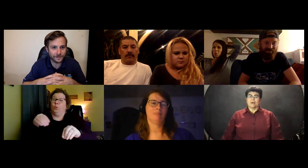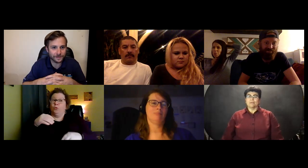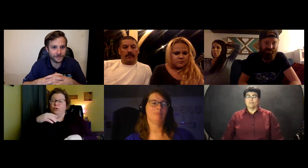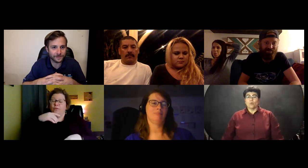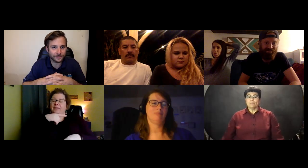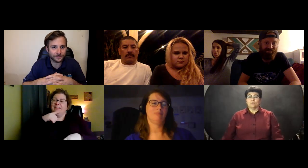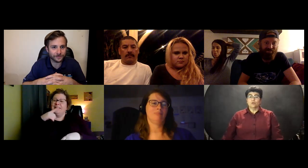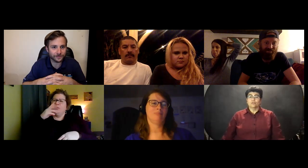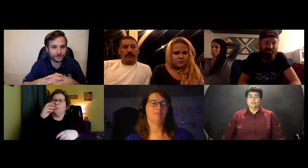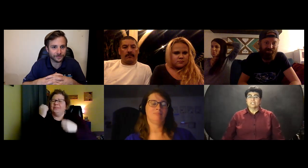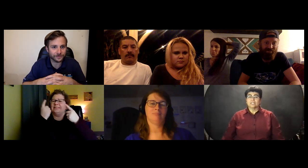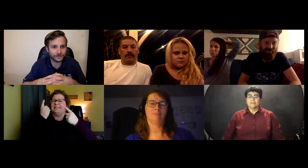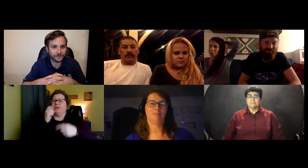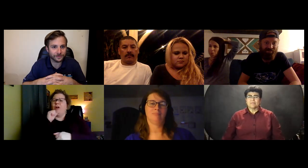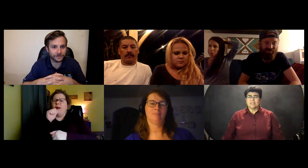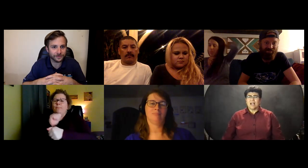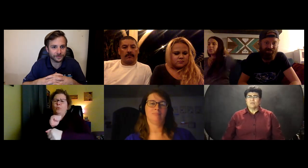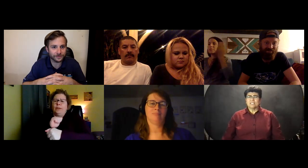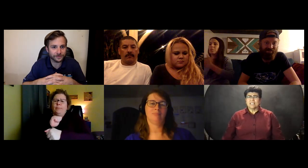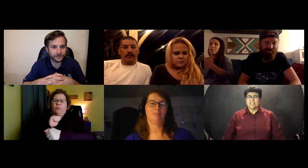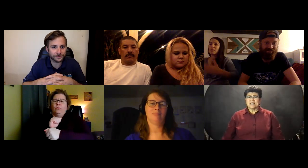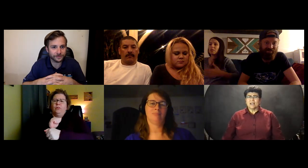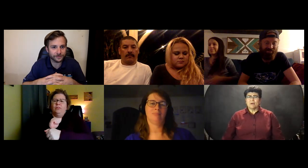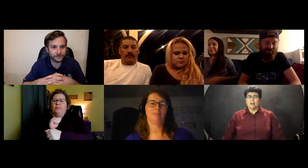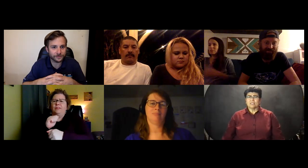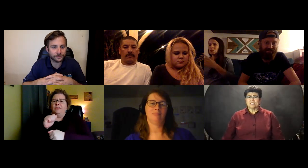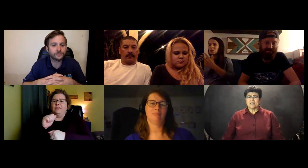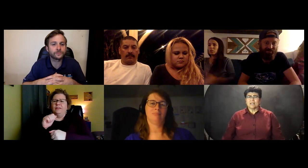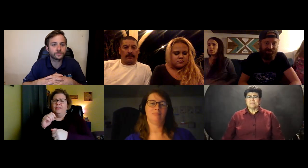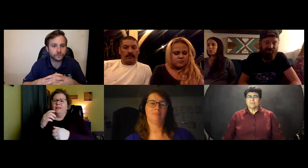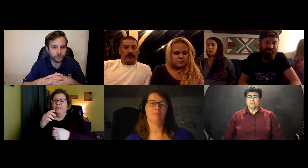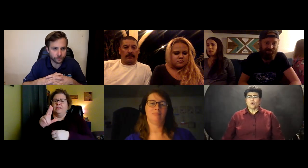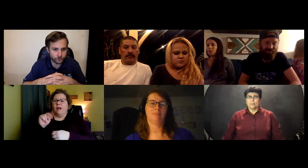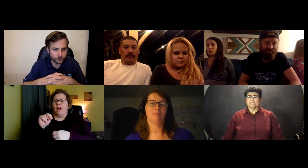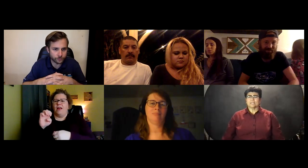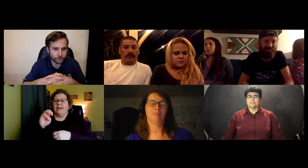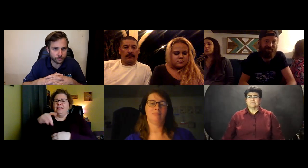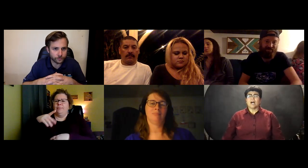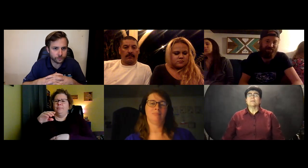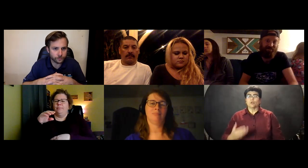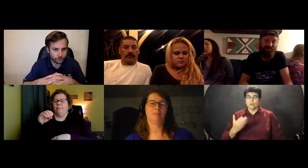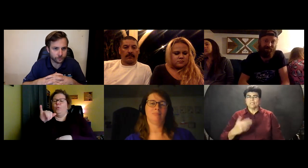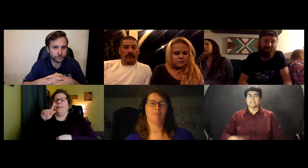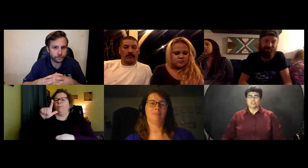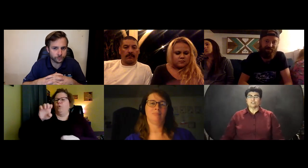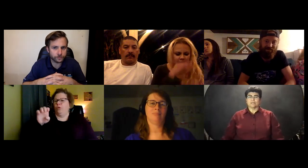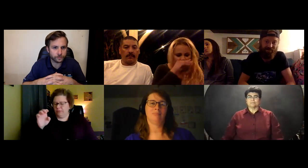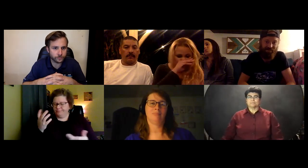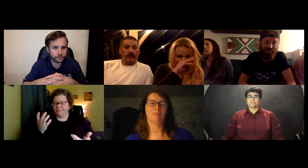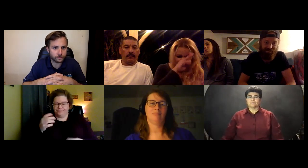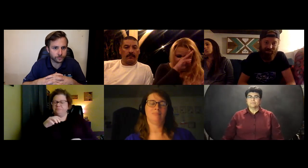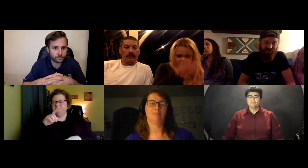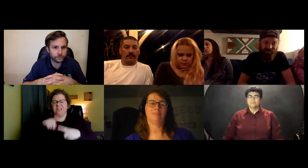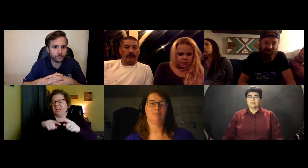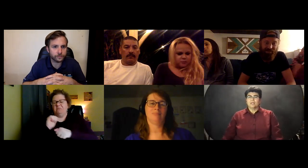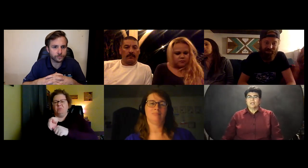before we moved i was thinking